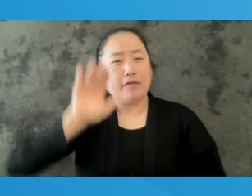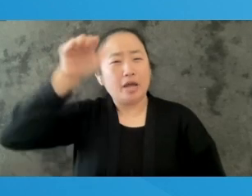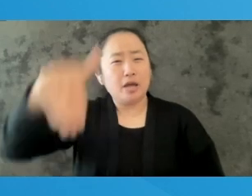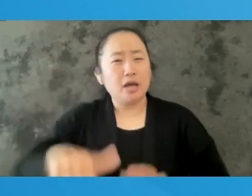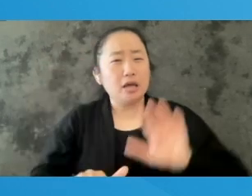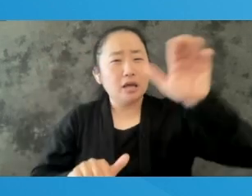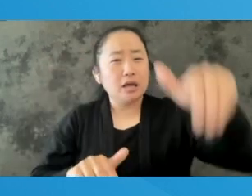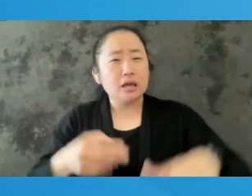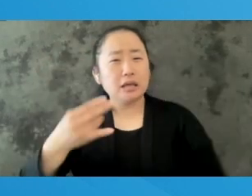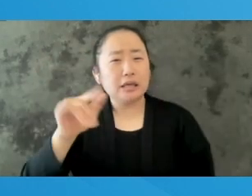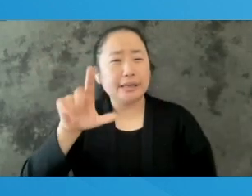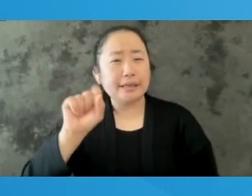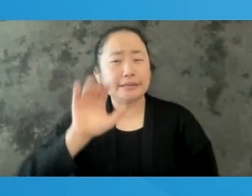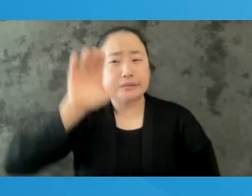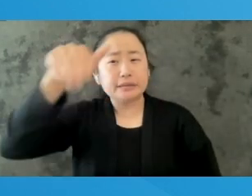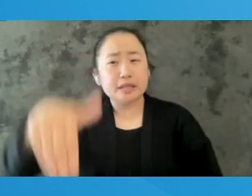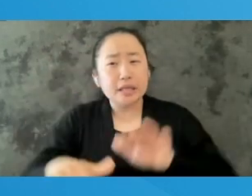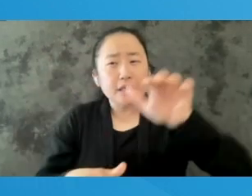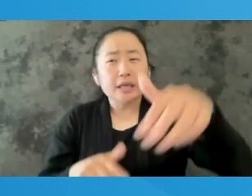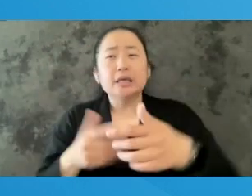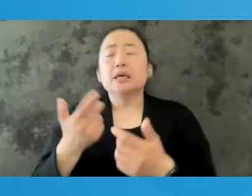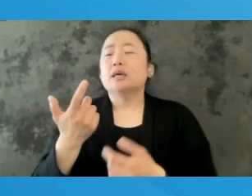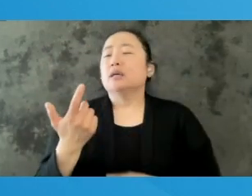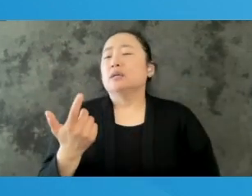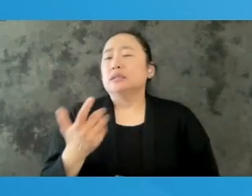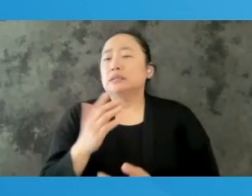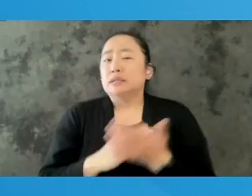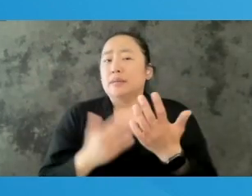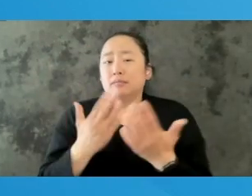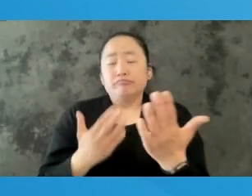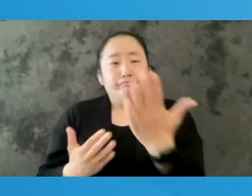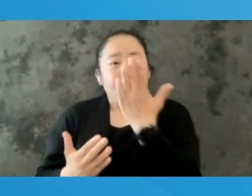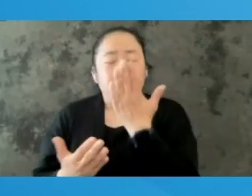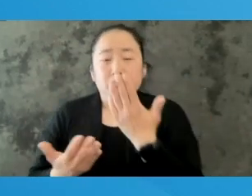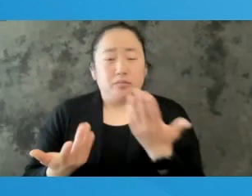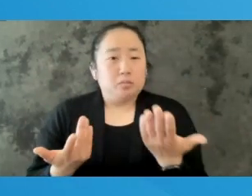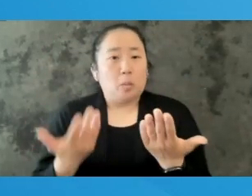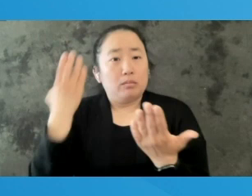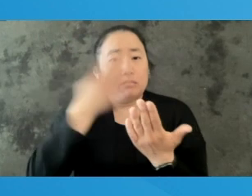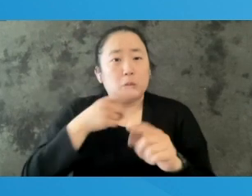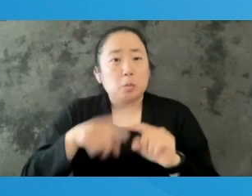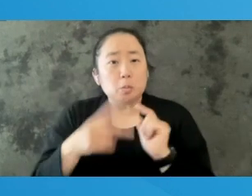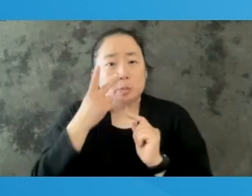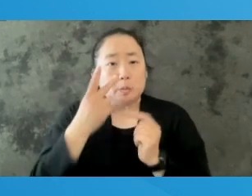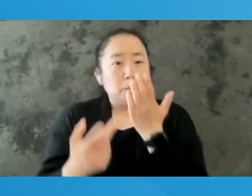maybe some elements that we couldn't see while we were closely looking.